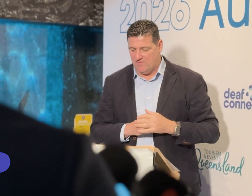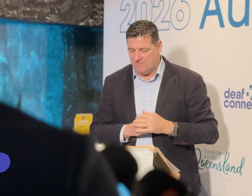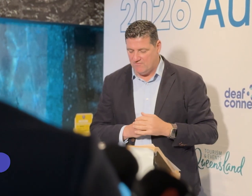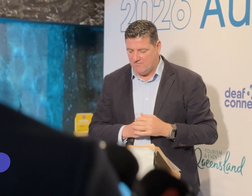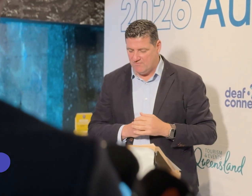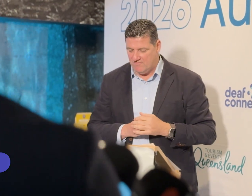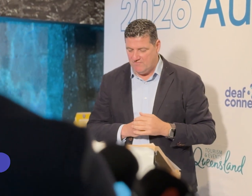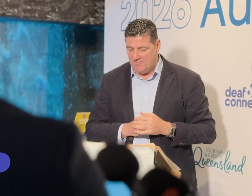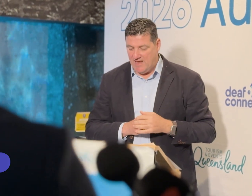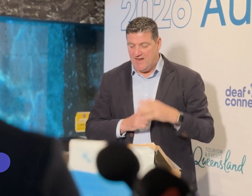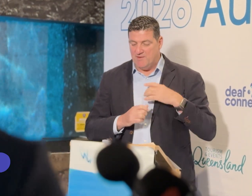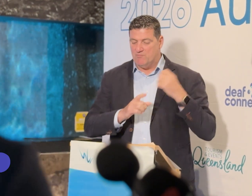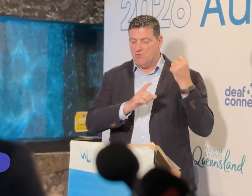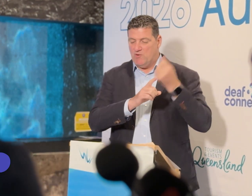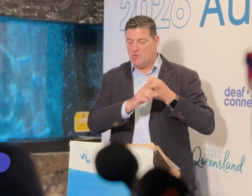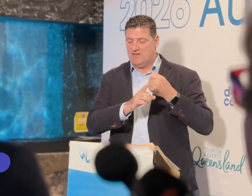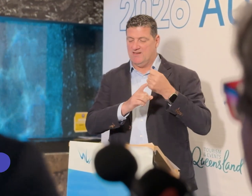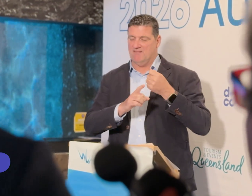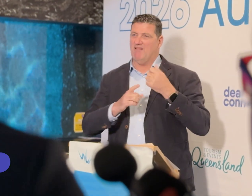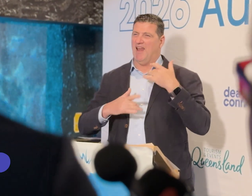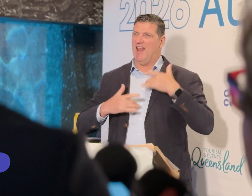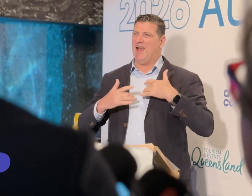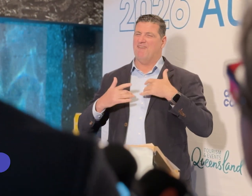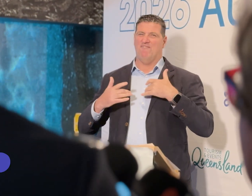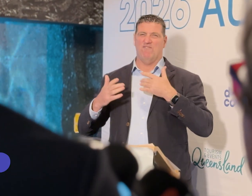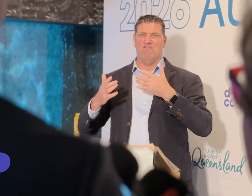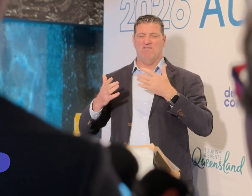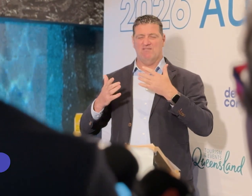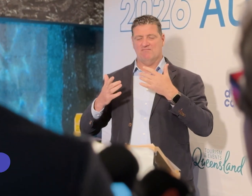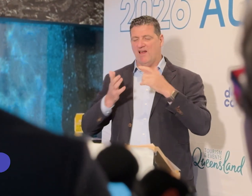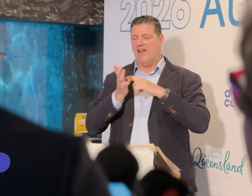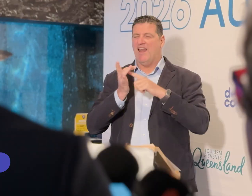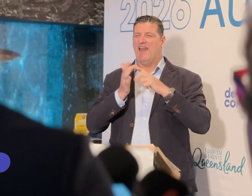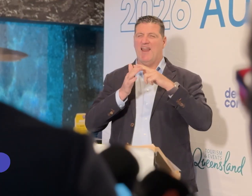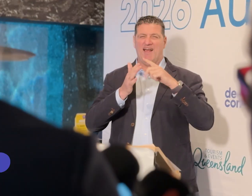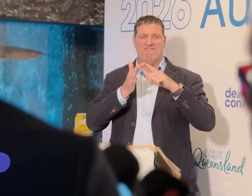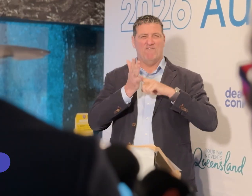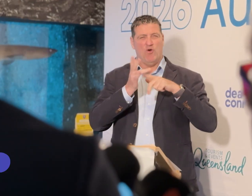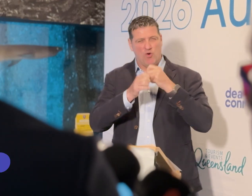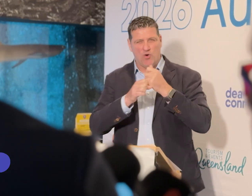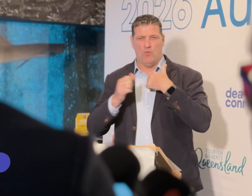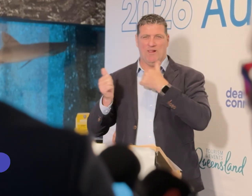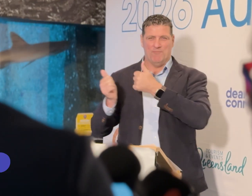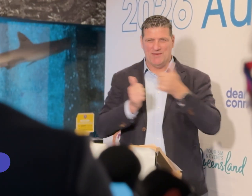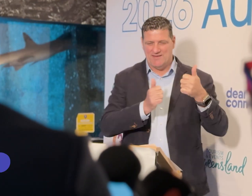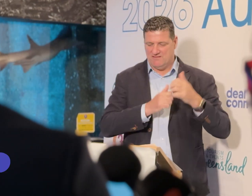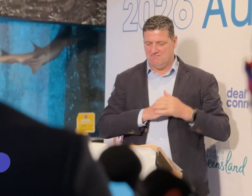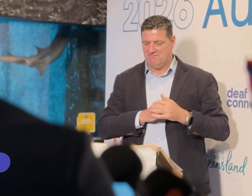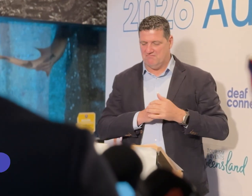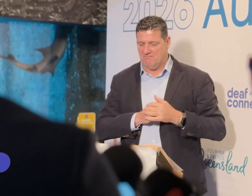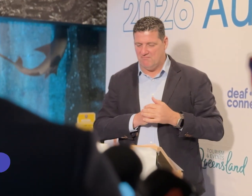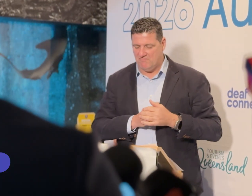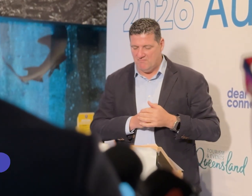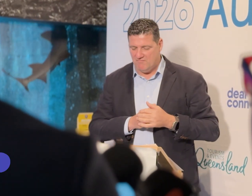through the sporting itself. Bringing along lifelong wellbeing.